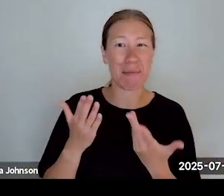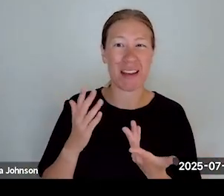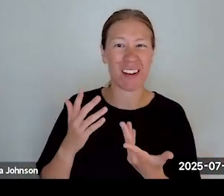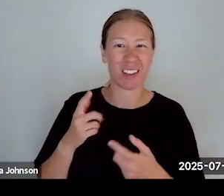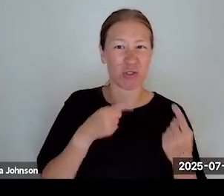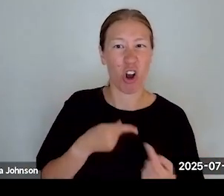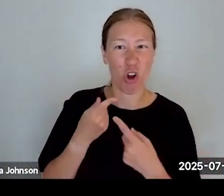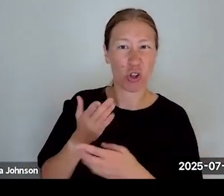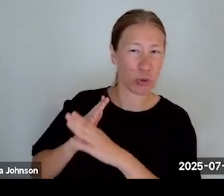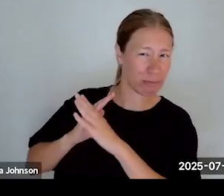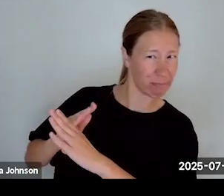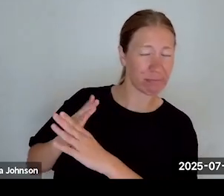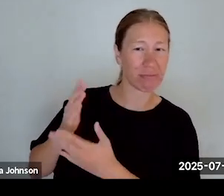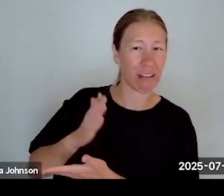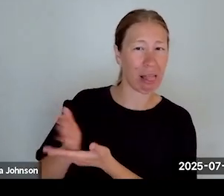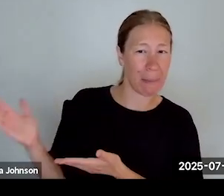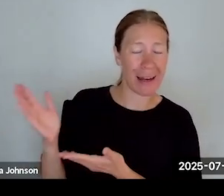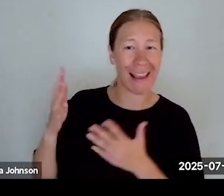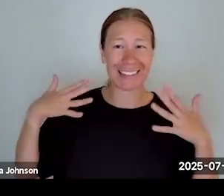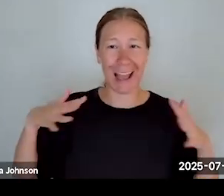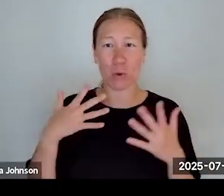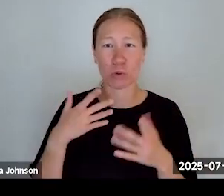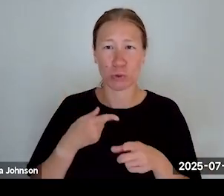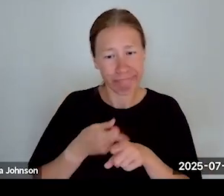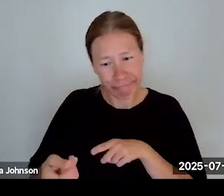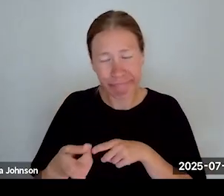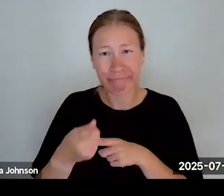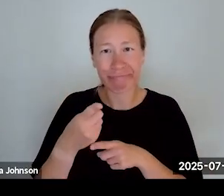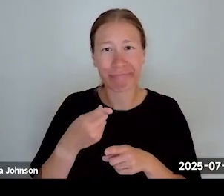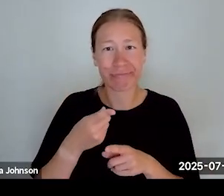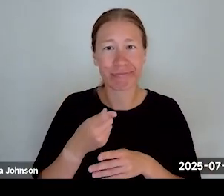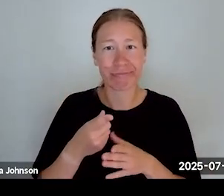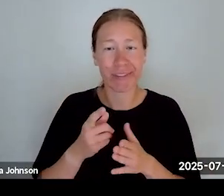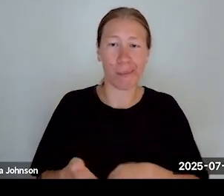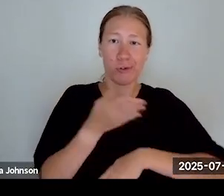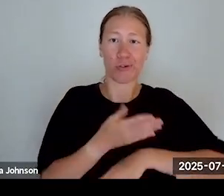in order to acquire adequate sleep. Loop's website offers a free quiz